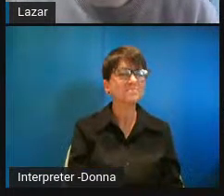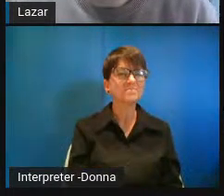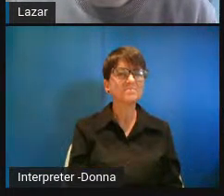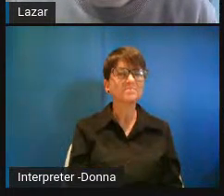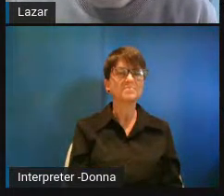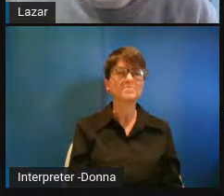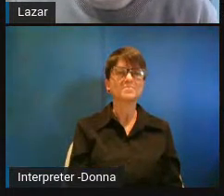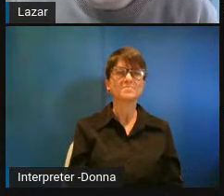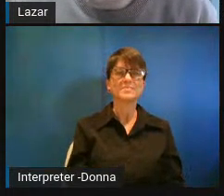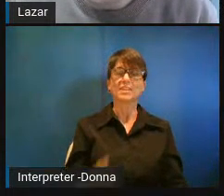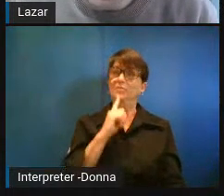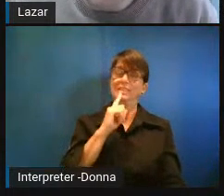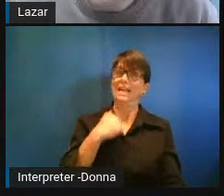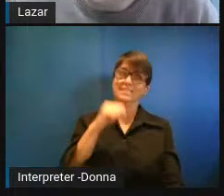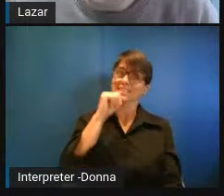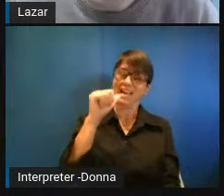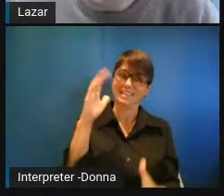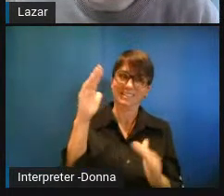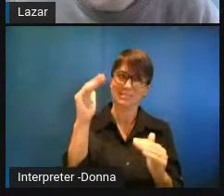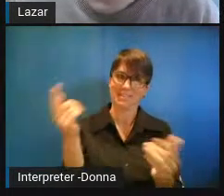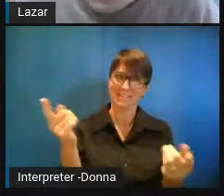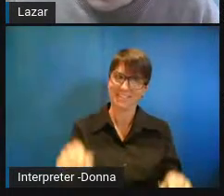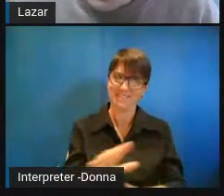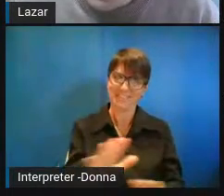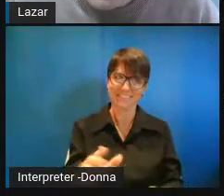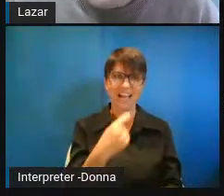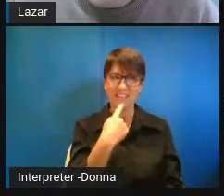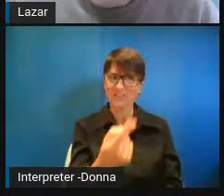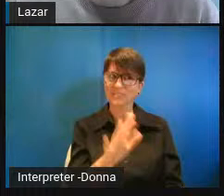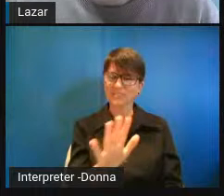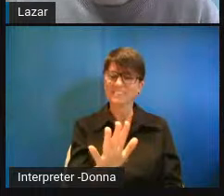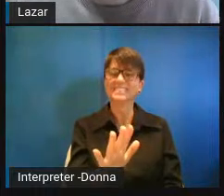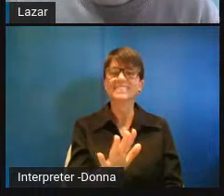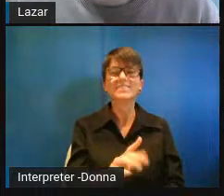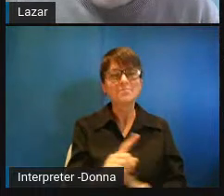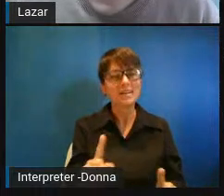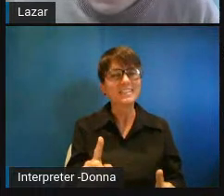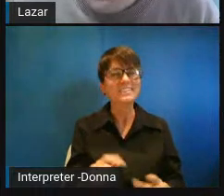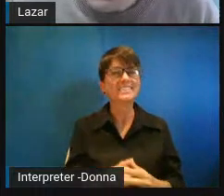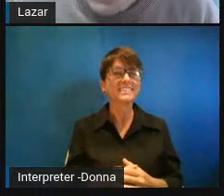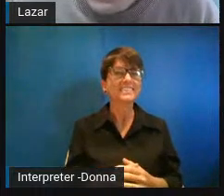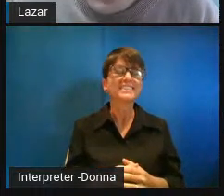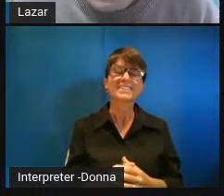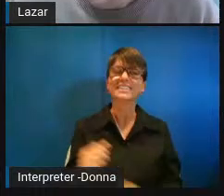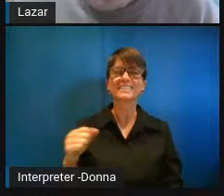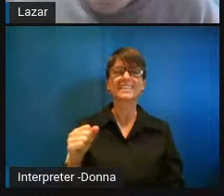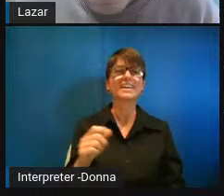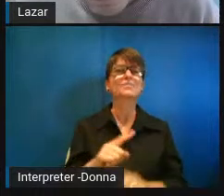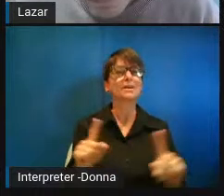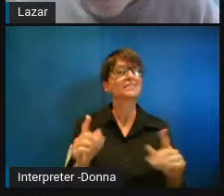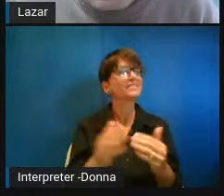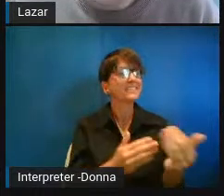Anyway, let's go back to your experience laws are Lazar Bulatovic: I did not expect